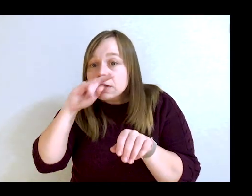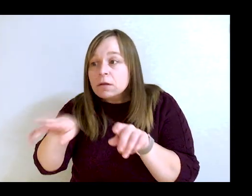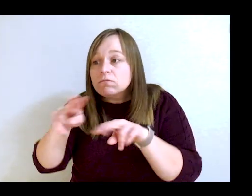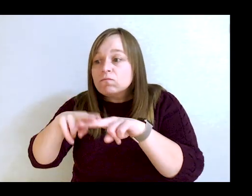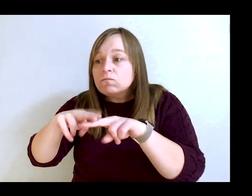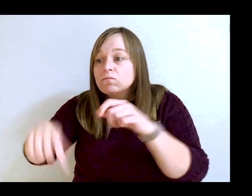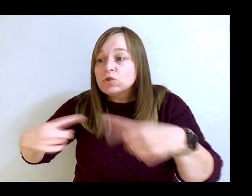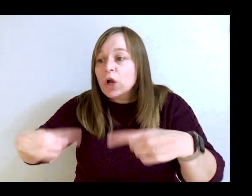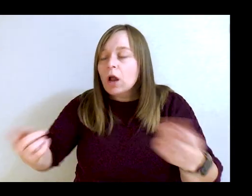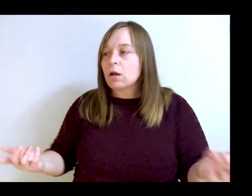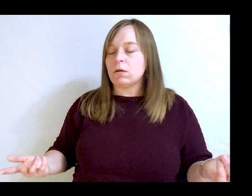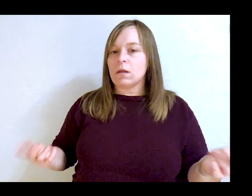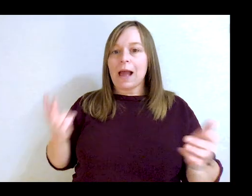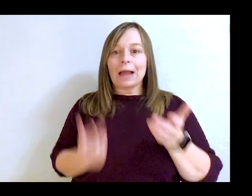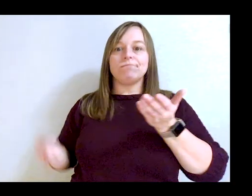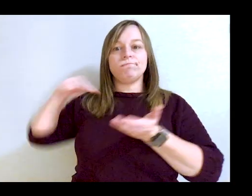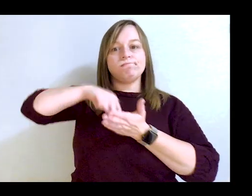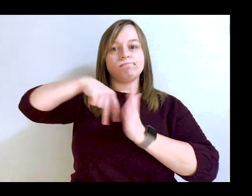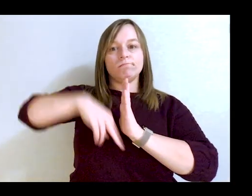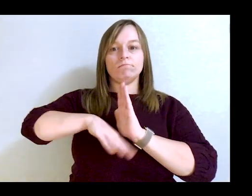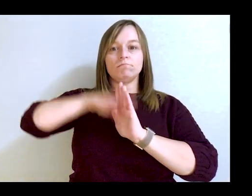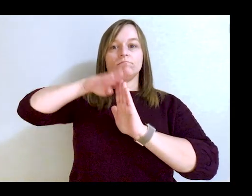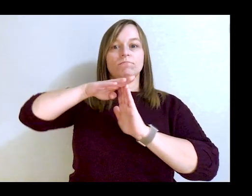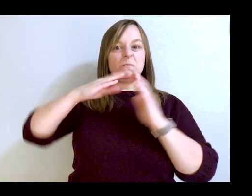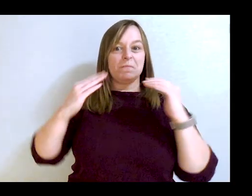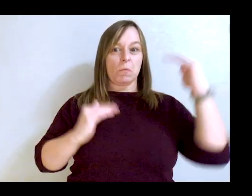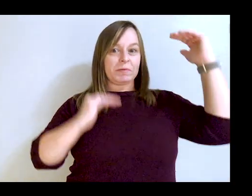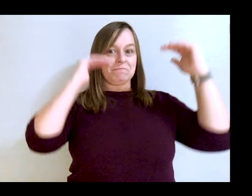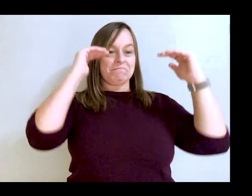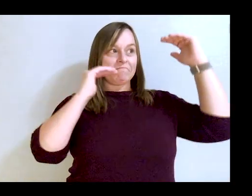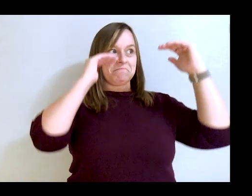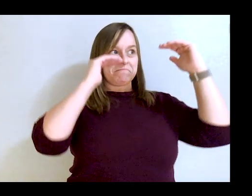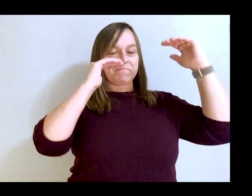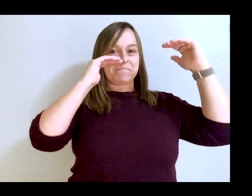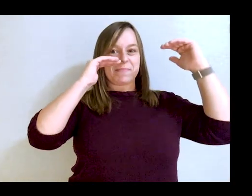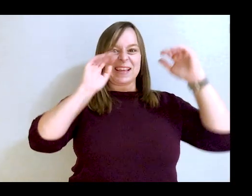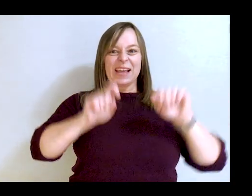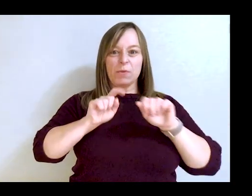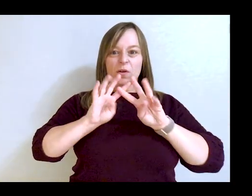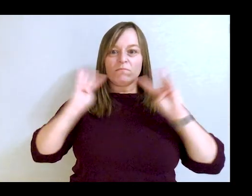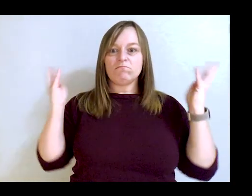stand and I pretty much stand about almost to my my height. And he could have